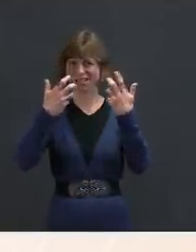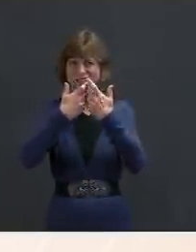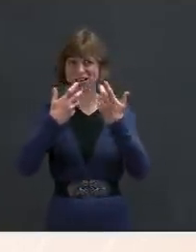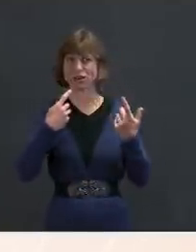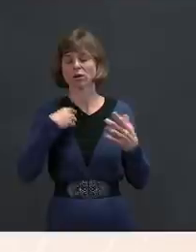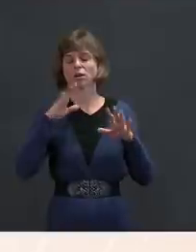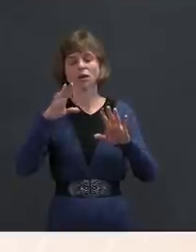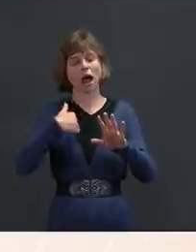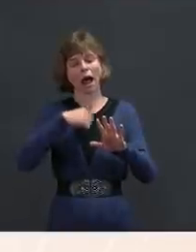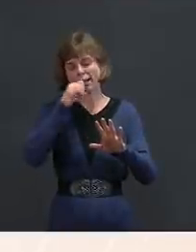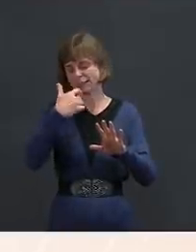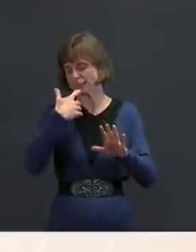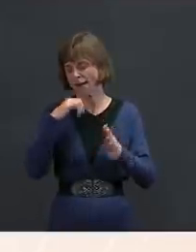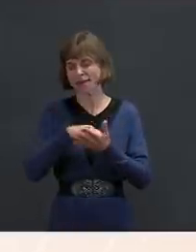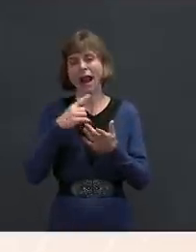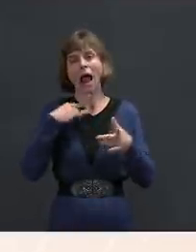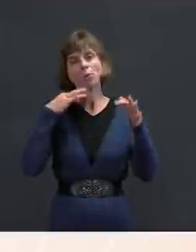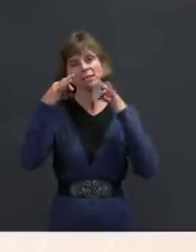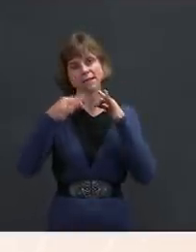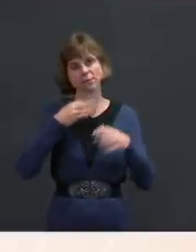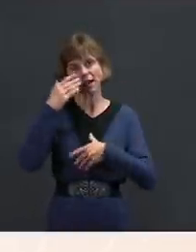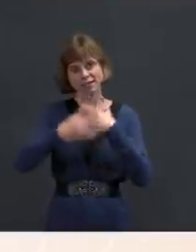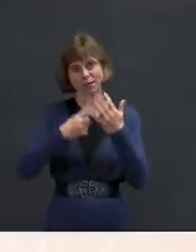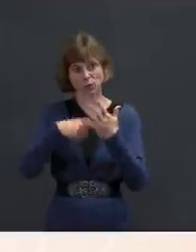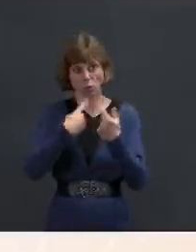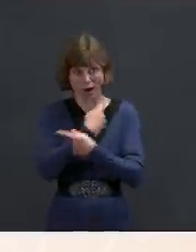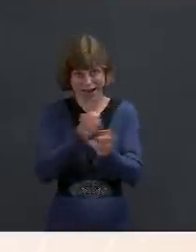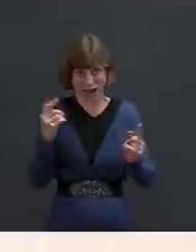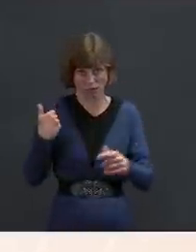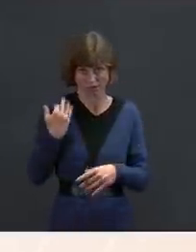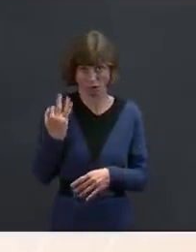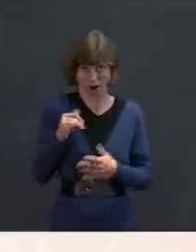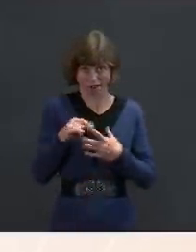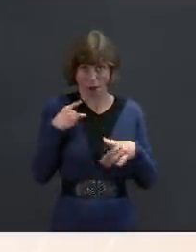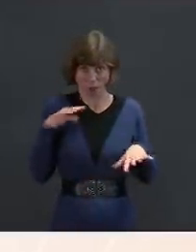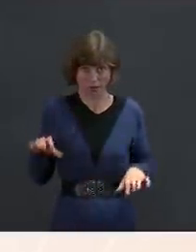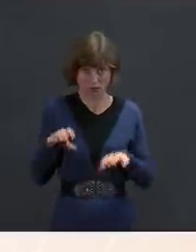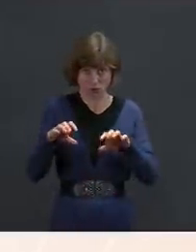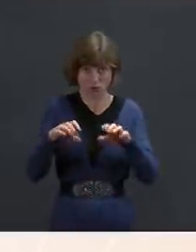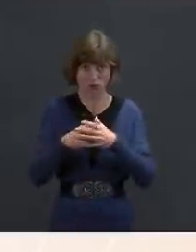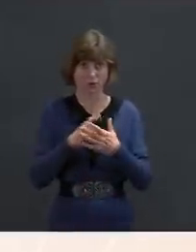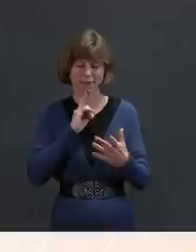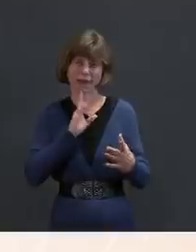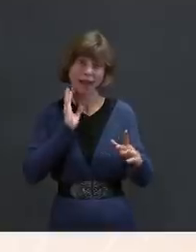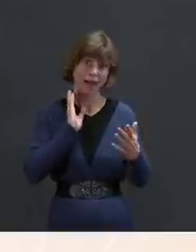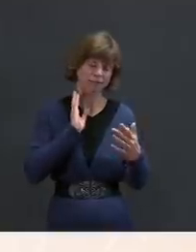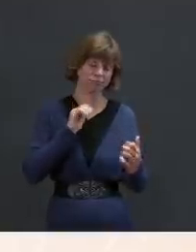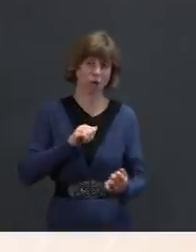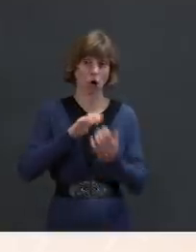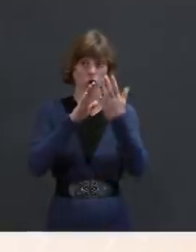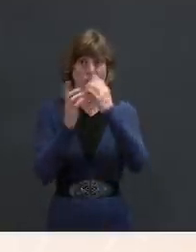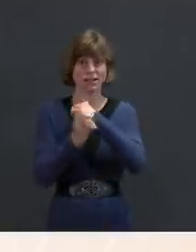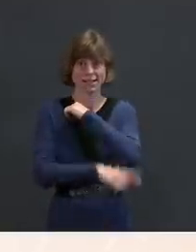that were announced on Friday that were taken, that specifically address -- sanctioned the deputy head of intelligence;